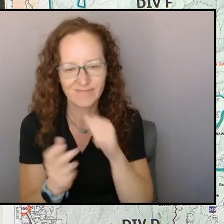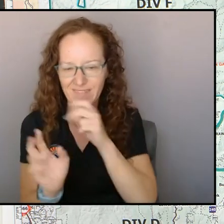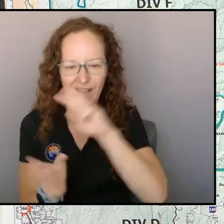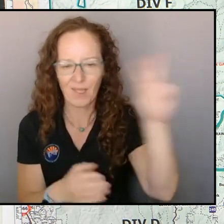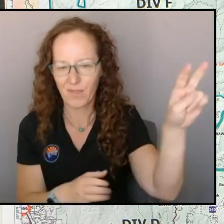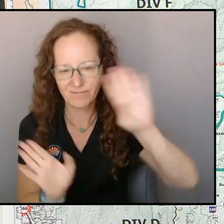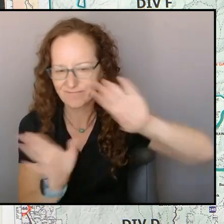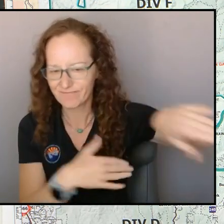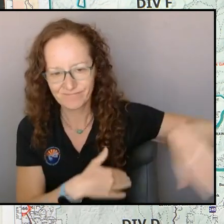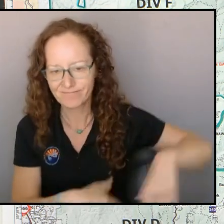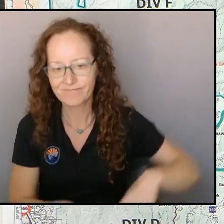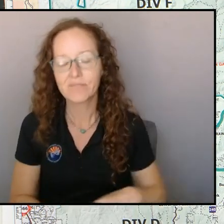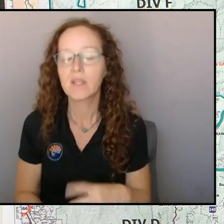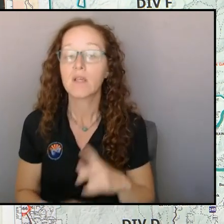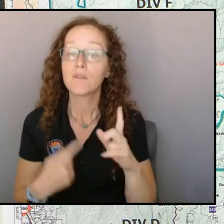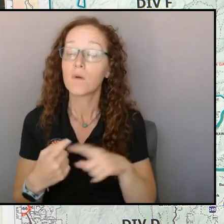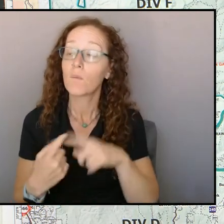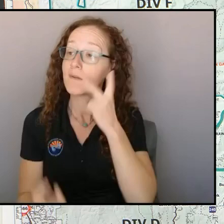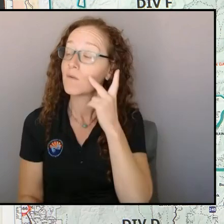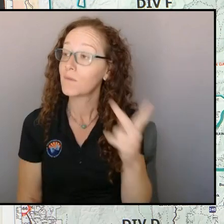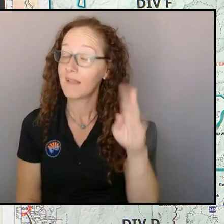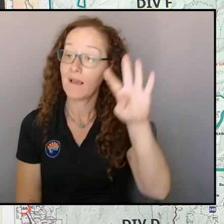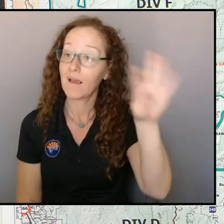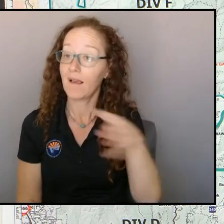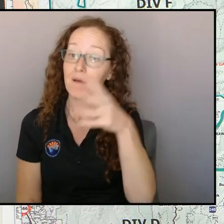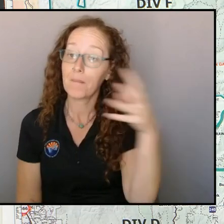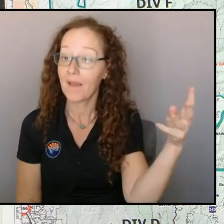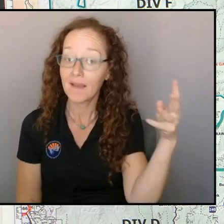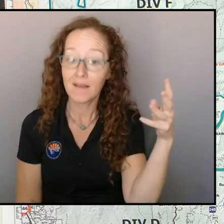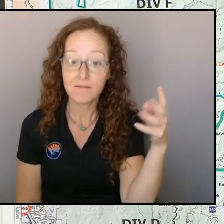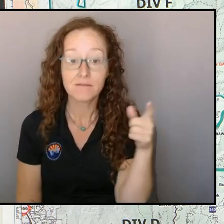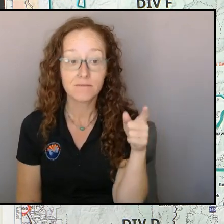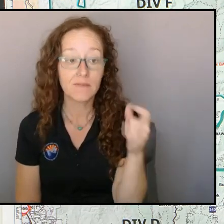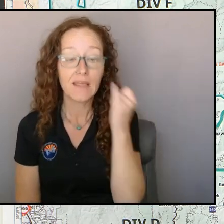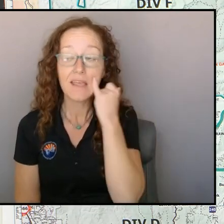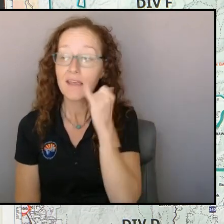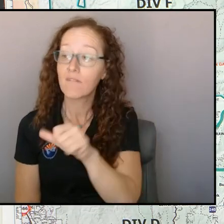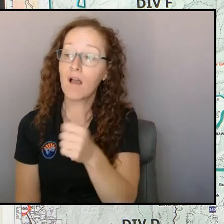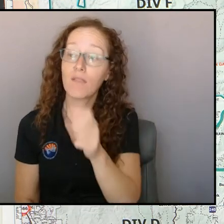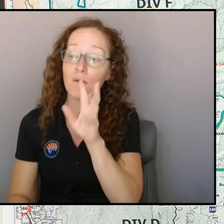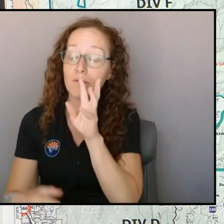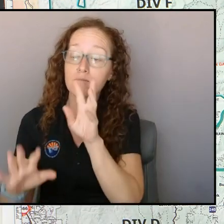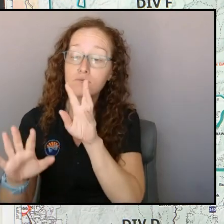when you're seeing those matrixes out there, especially if the other METs on the fires are doing any sort of videos or